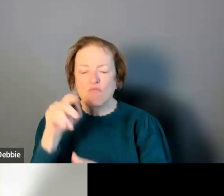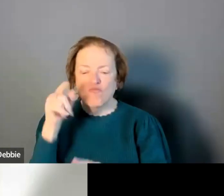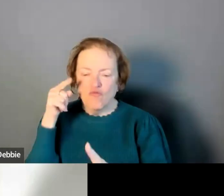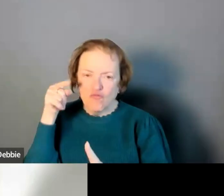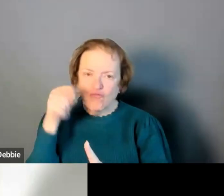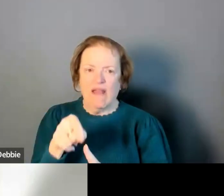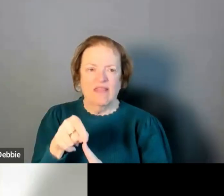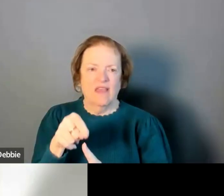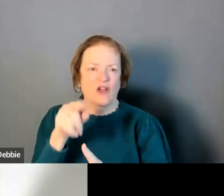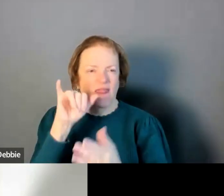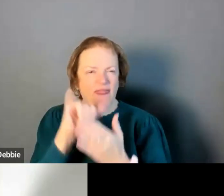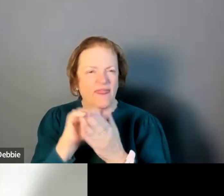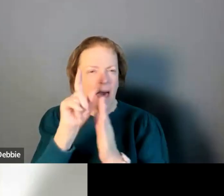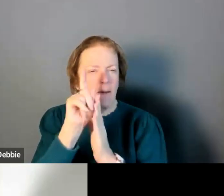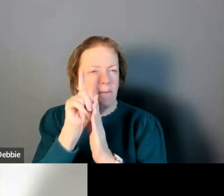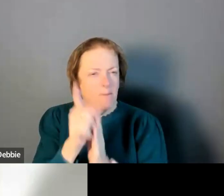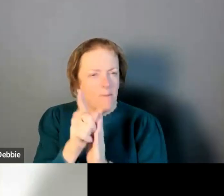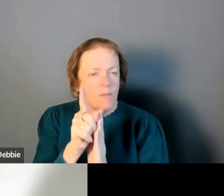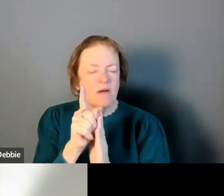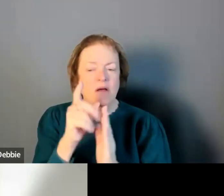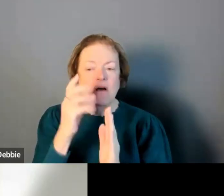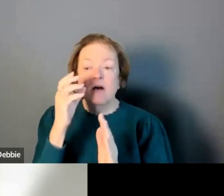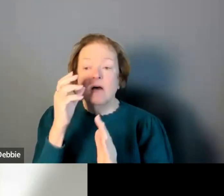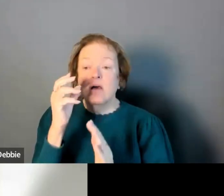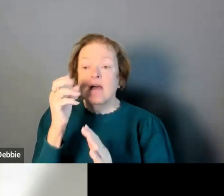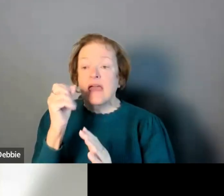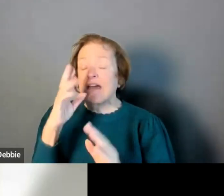And if you cannot, if it is a little more complex, or if you cannot find it, then you